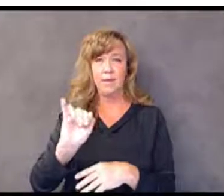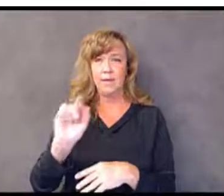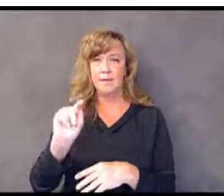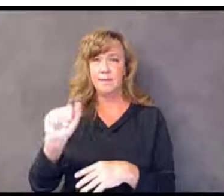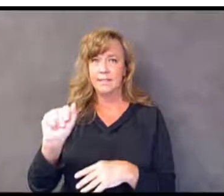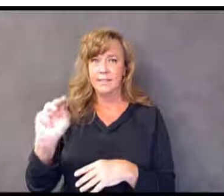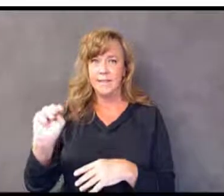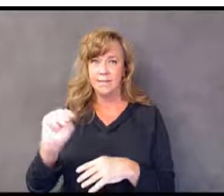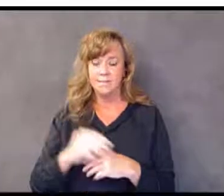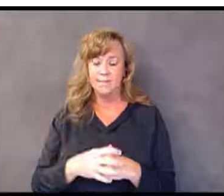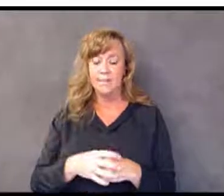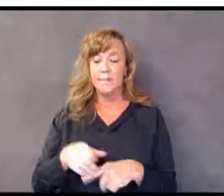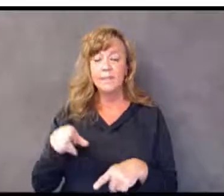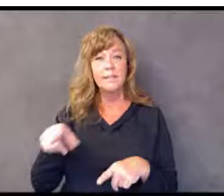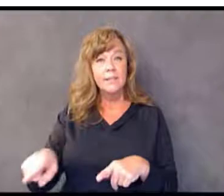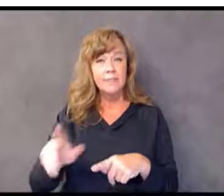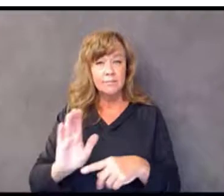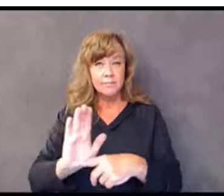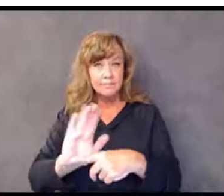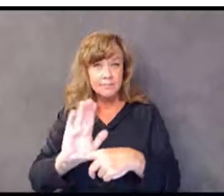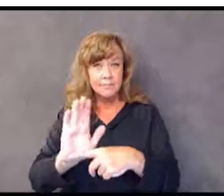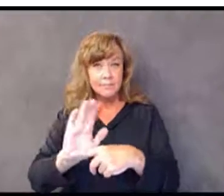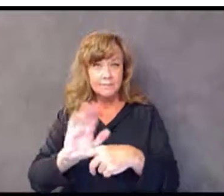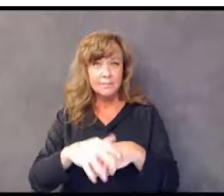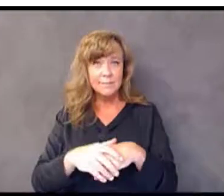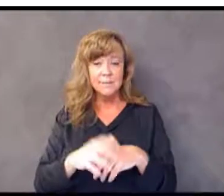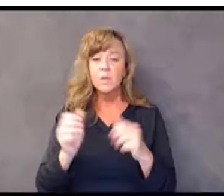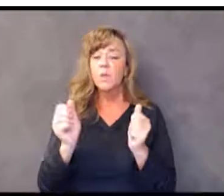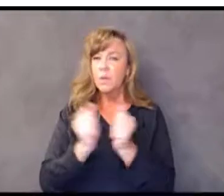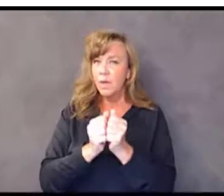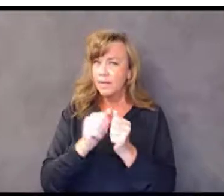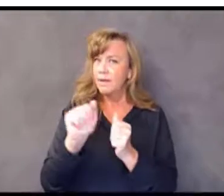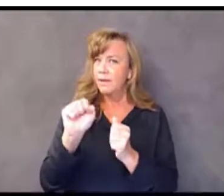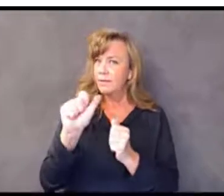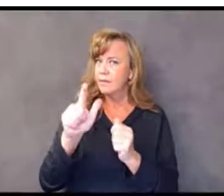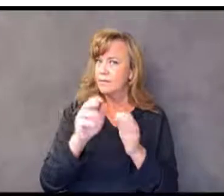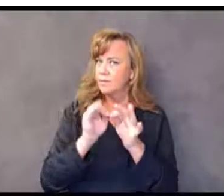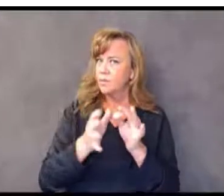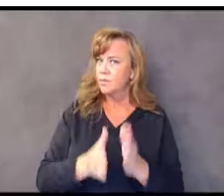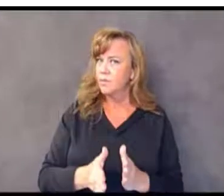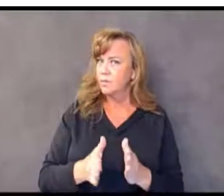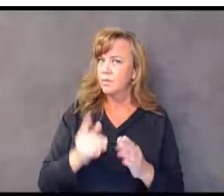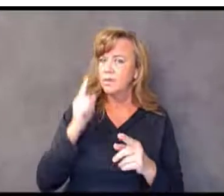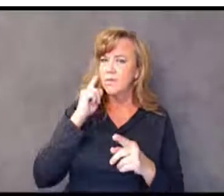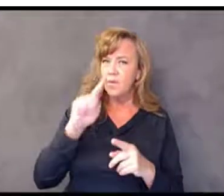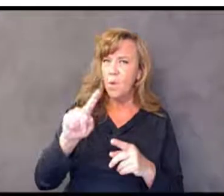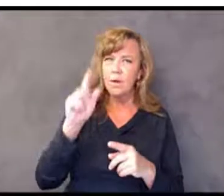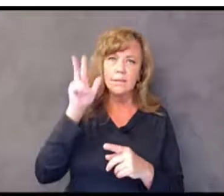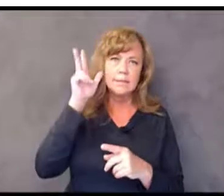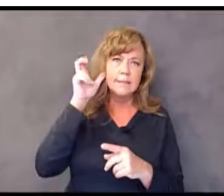In the following video demonstration with an ASL interpreter for the listening comprehension